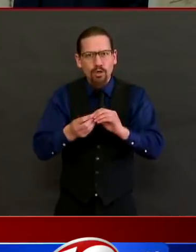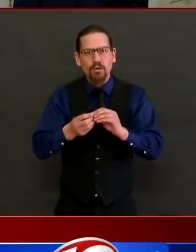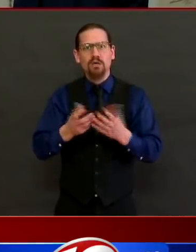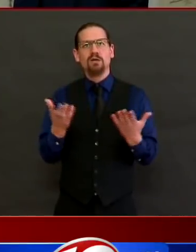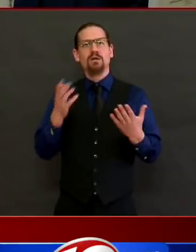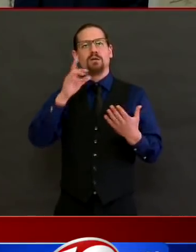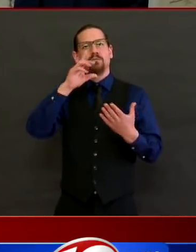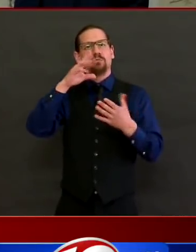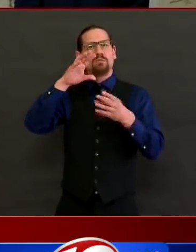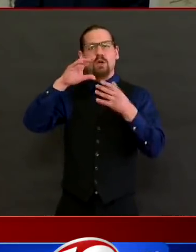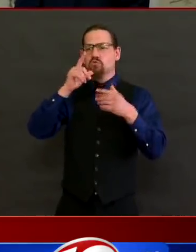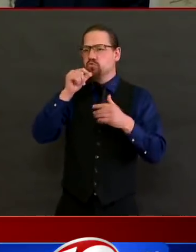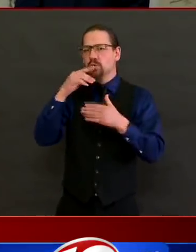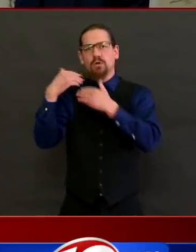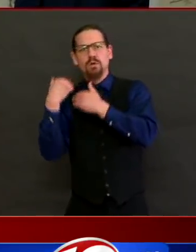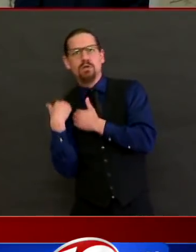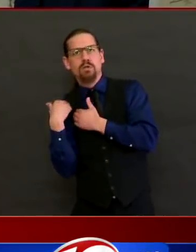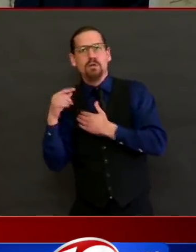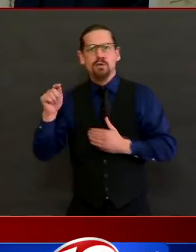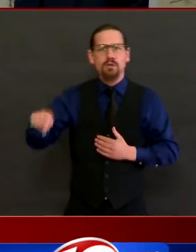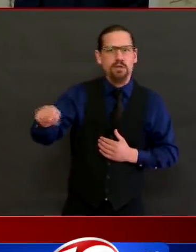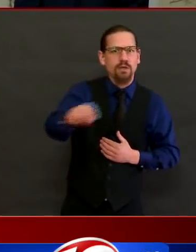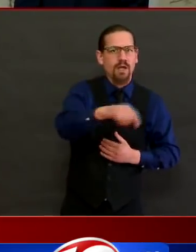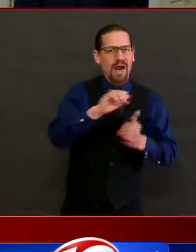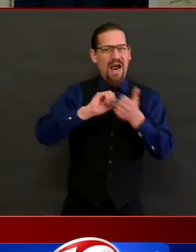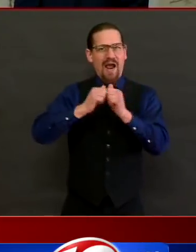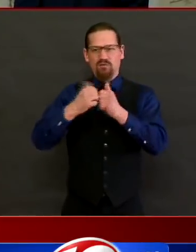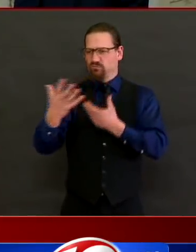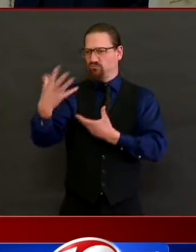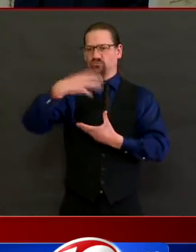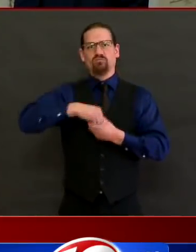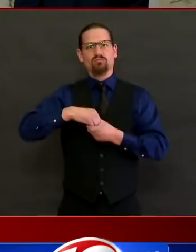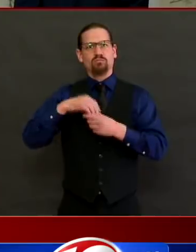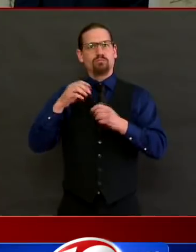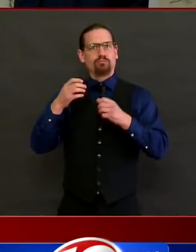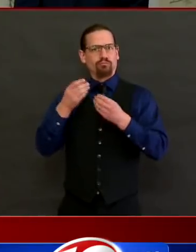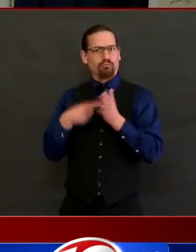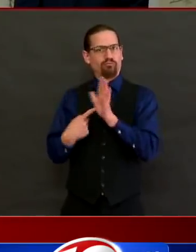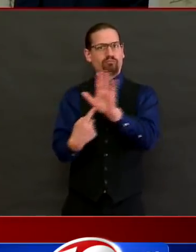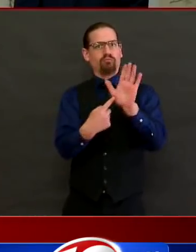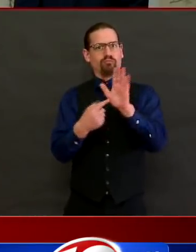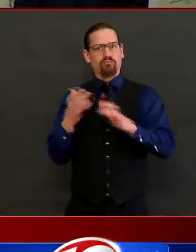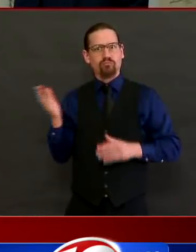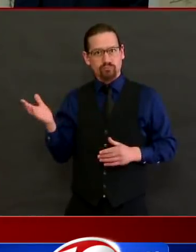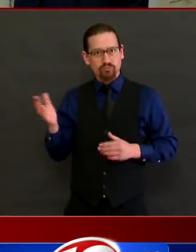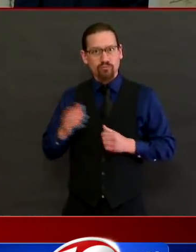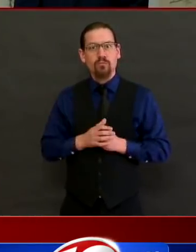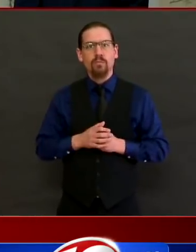GIVE YOU AN UPDATE ON OUR MODELING EFFORT, ON OUR MODELING